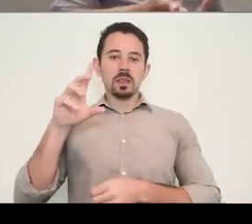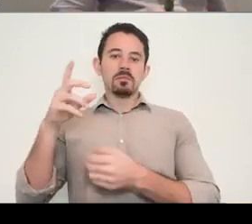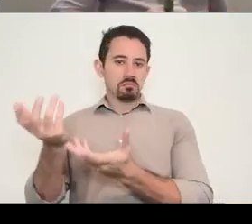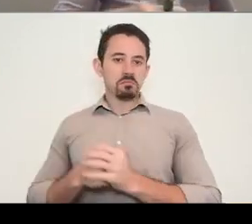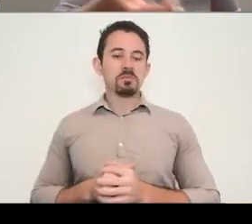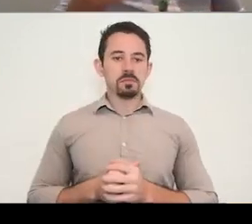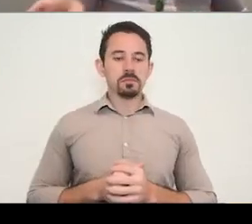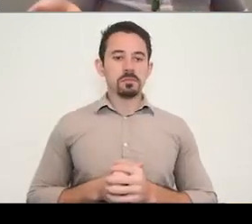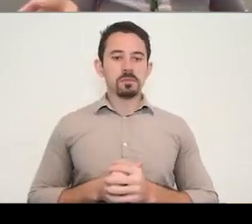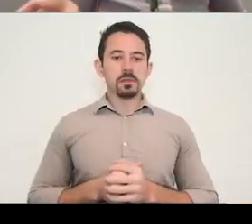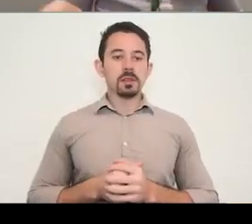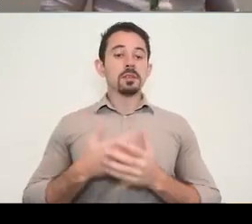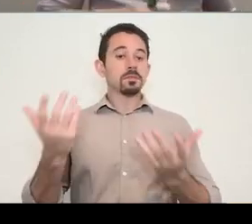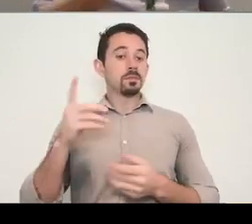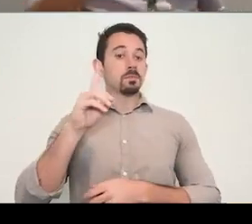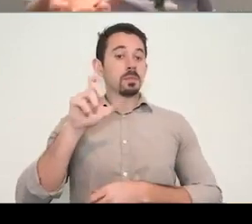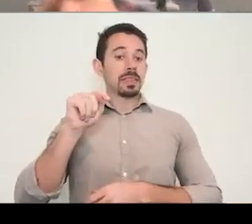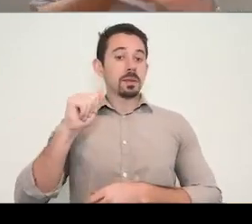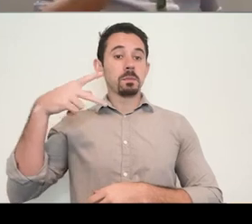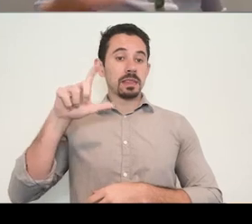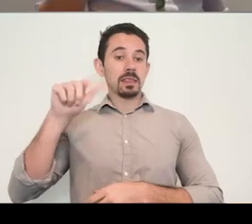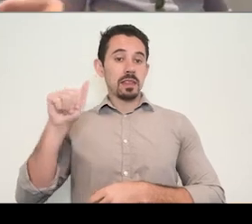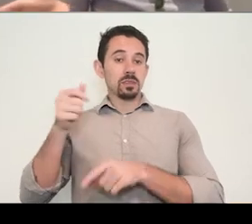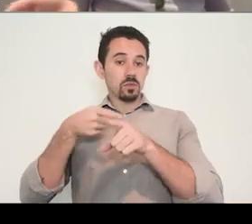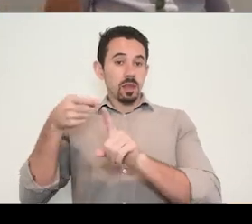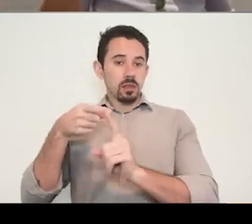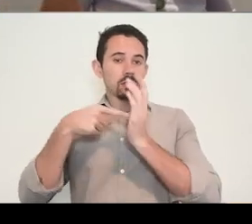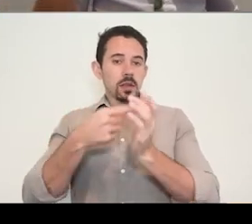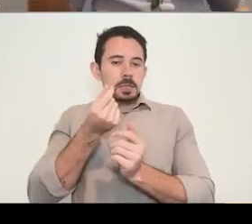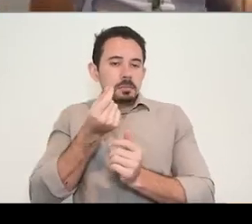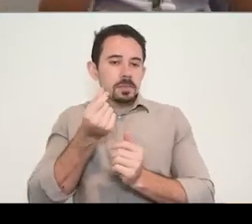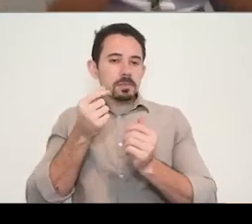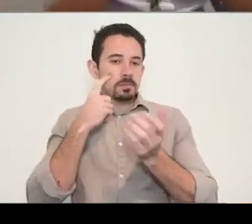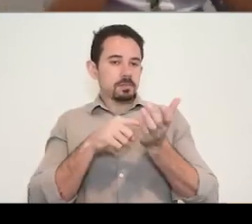strain forms no biofilm, we hypothesize that this is contributable to background - perhaps